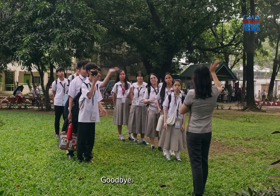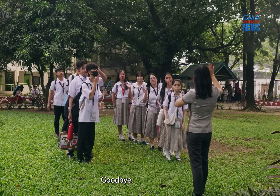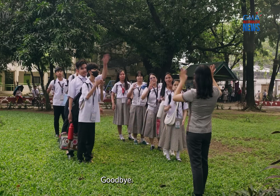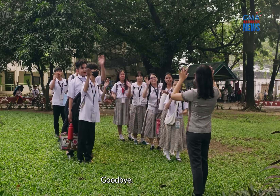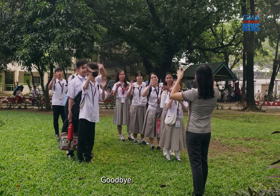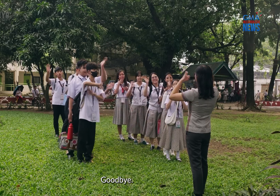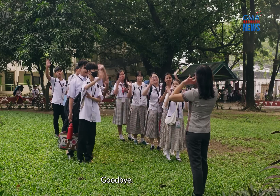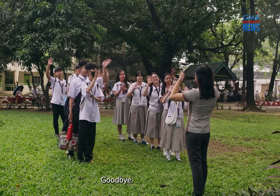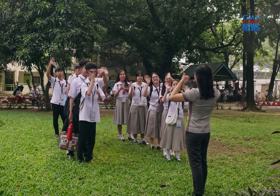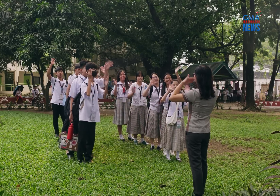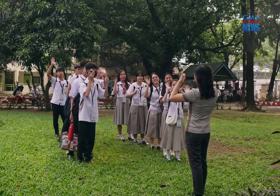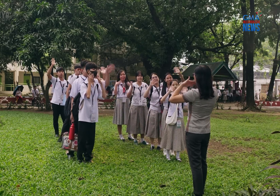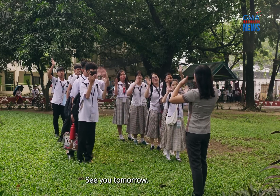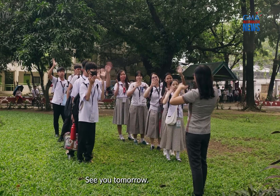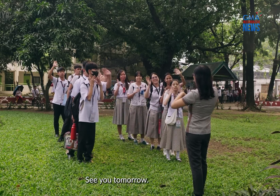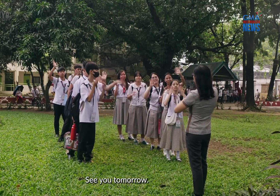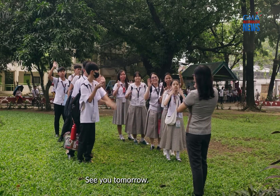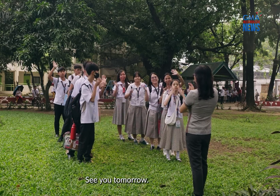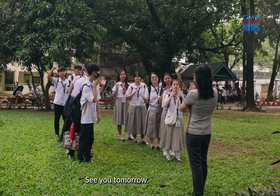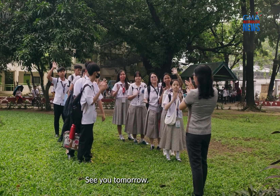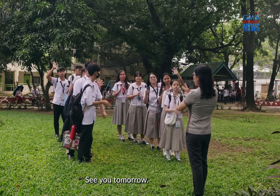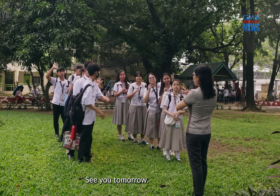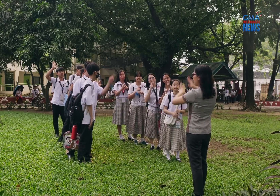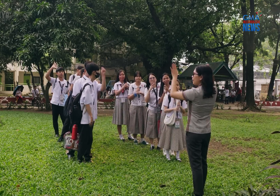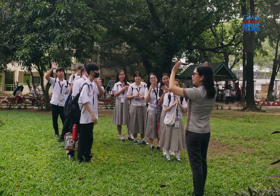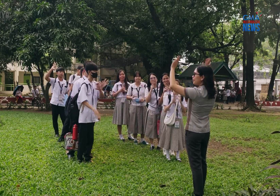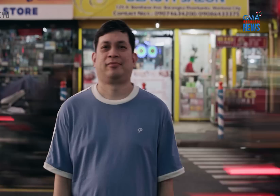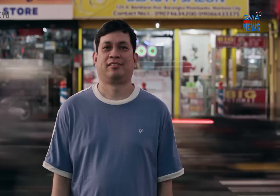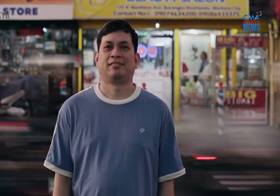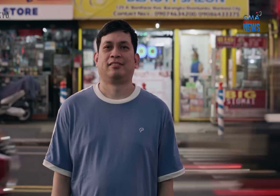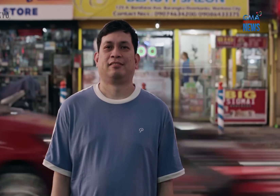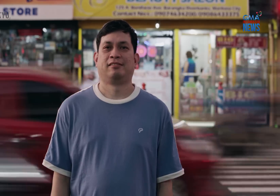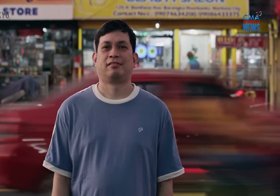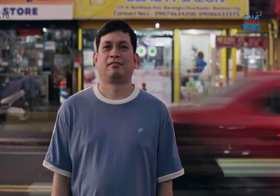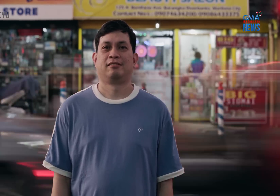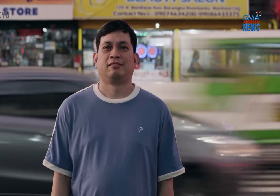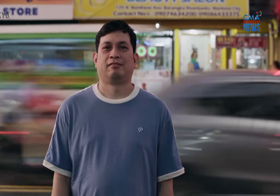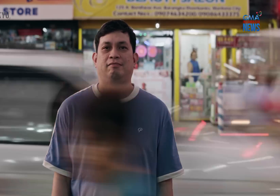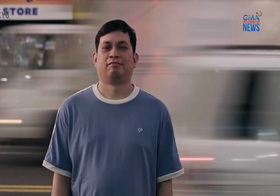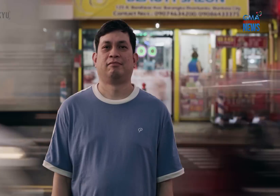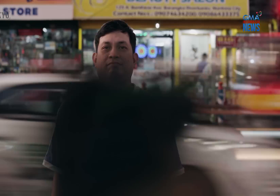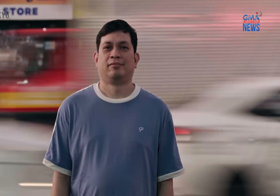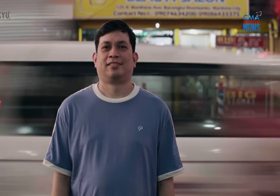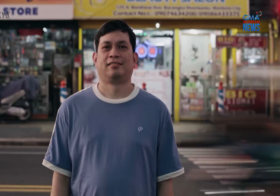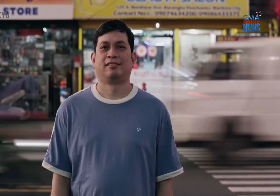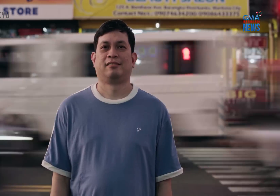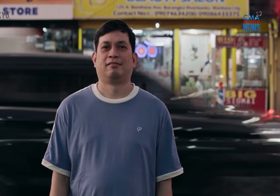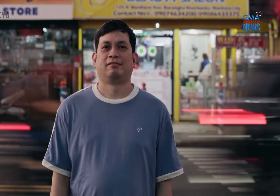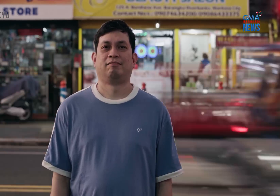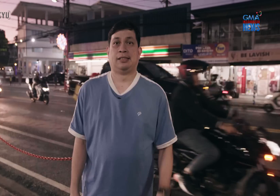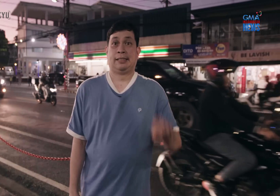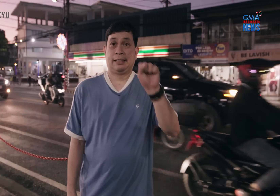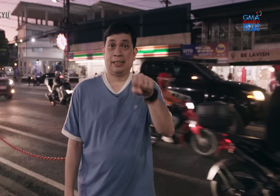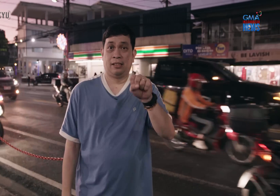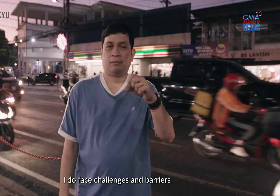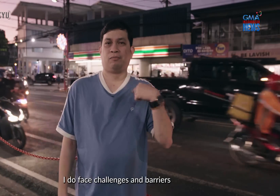Yes, it's raining so you have to be careful okay!